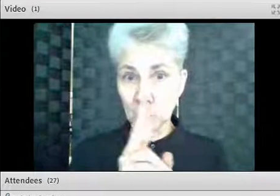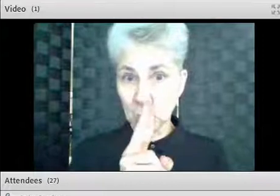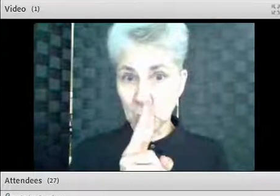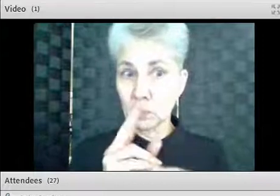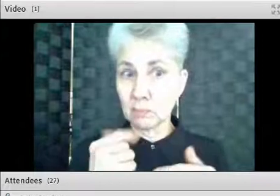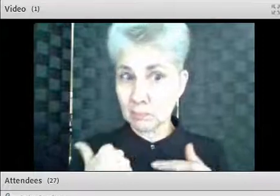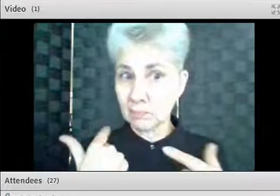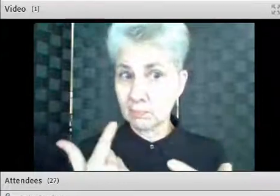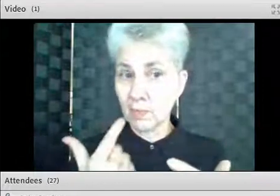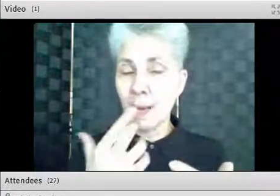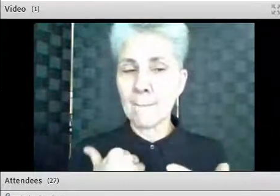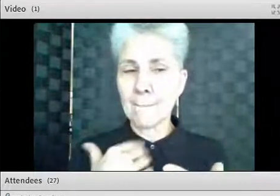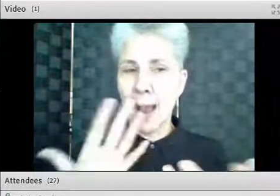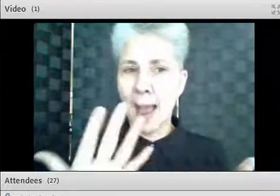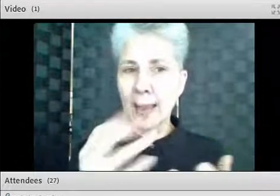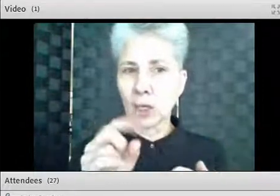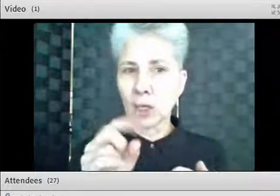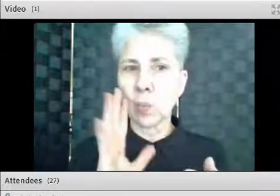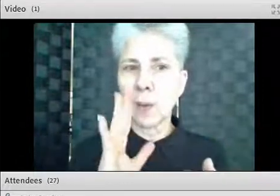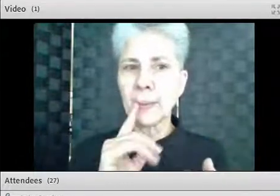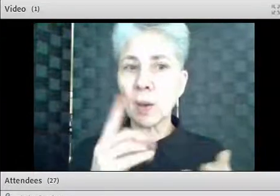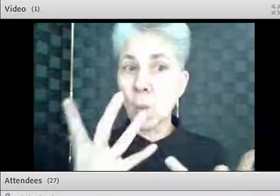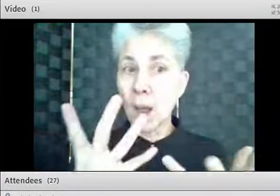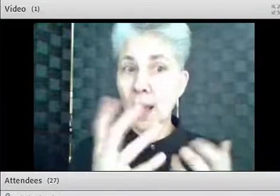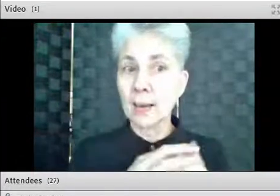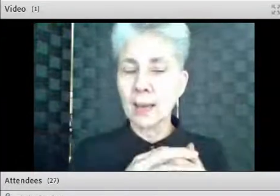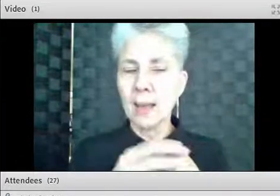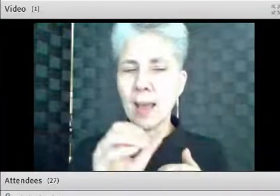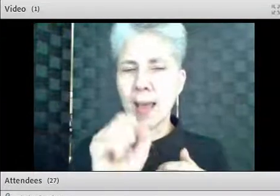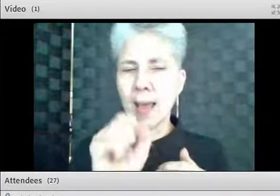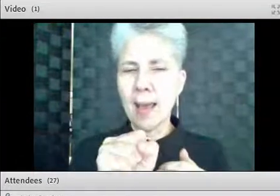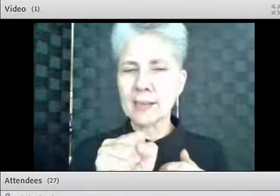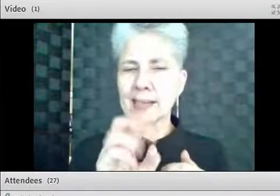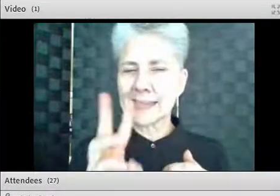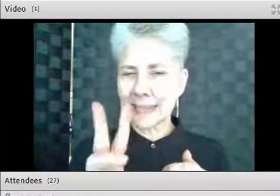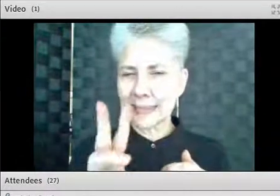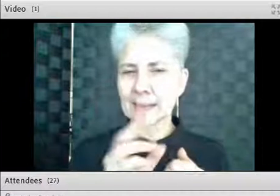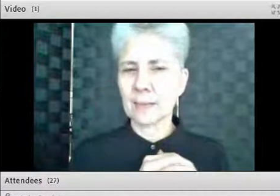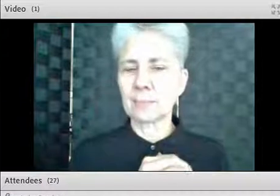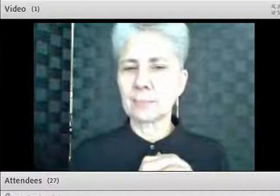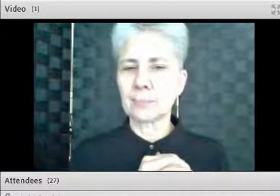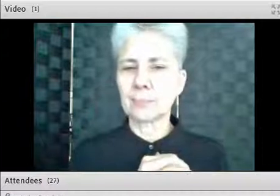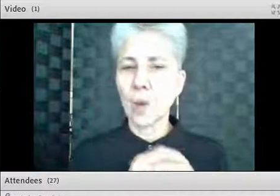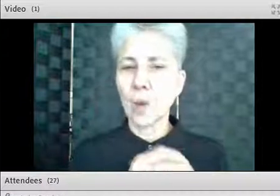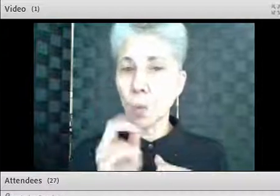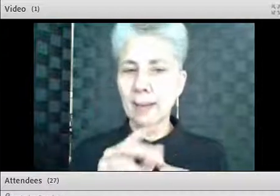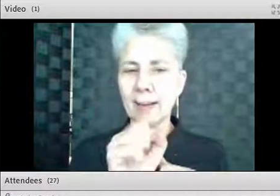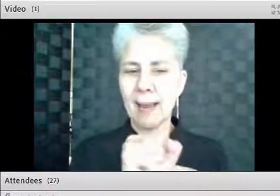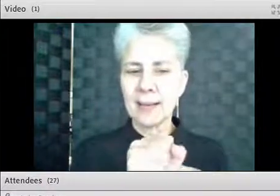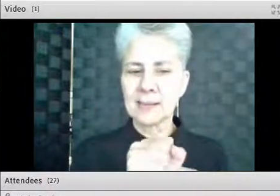my Cutter is S6, okay, S6 so far.